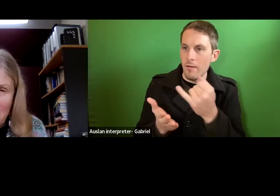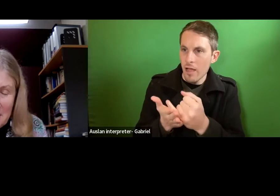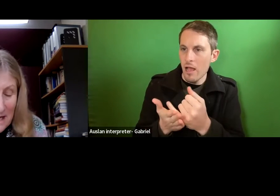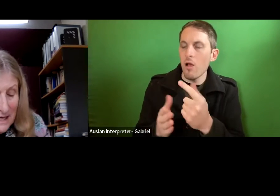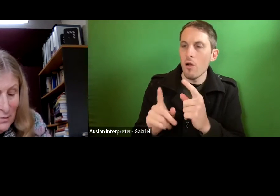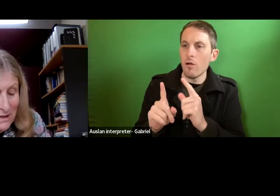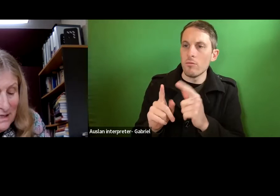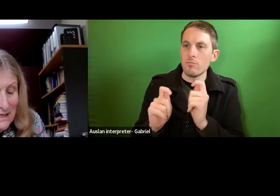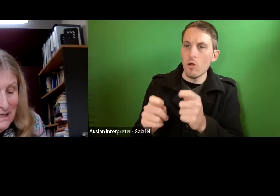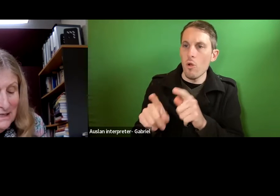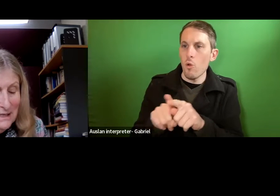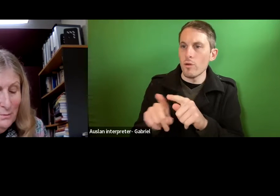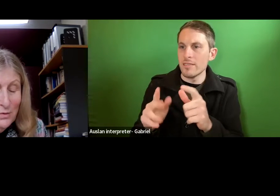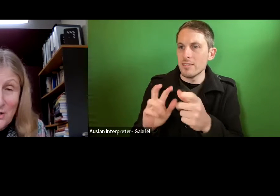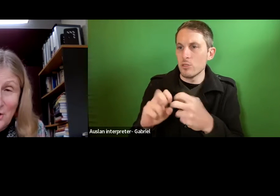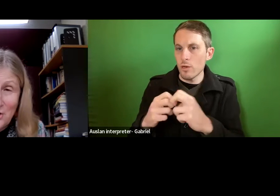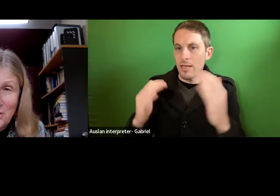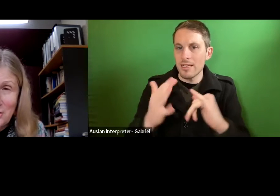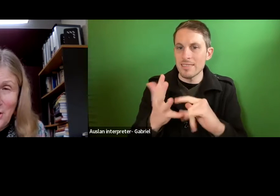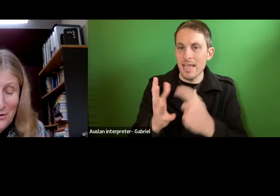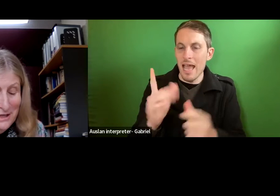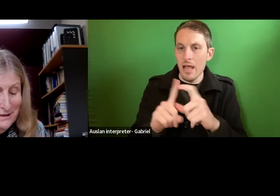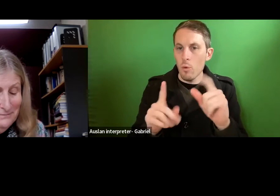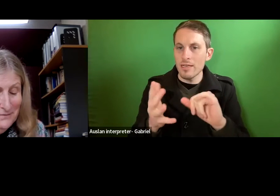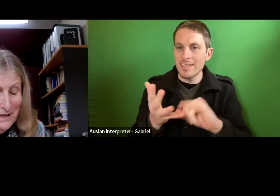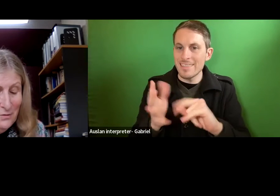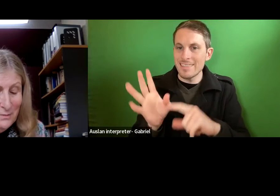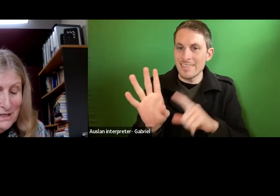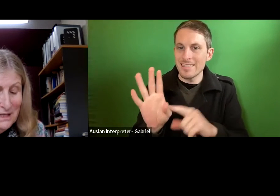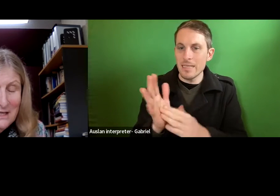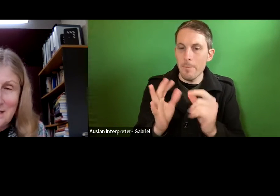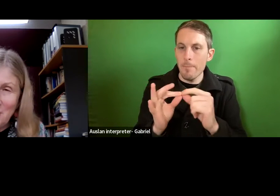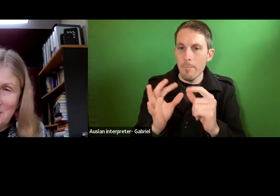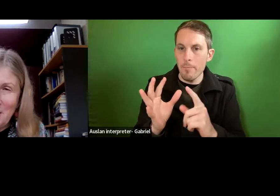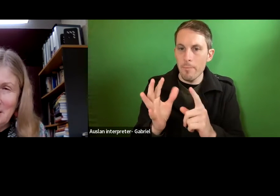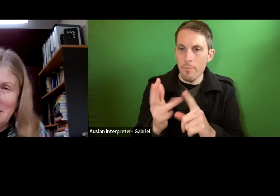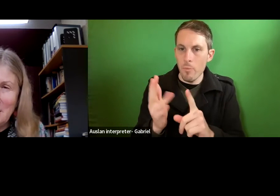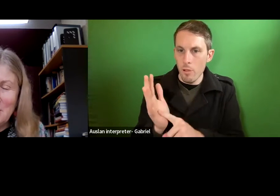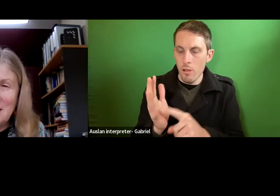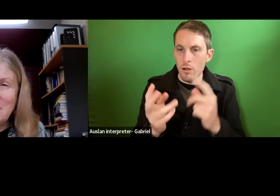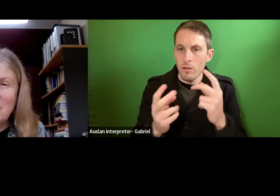The SCAD was the symbol search, coding, arithmetic and digit span sub tests. So